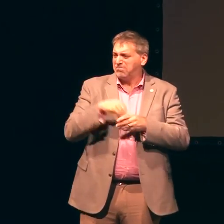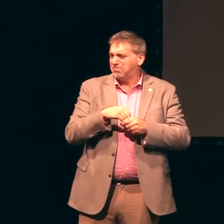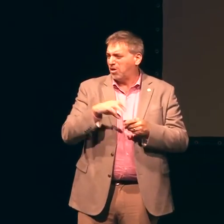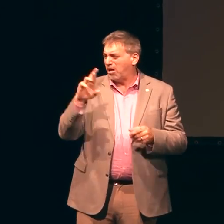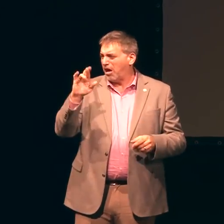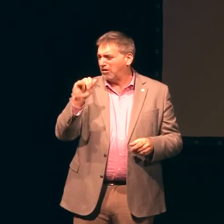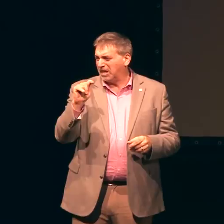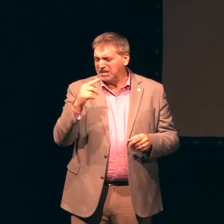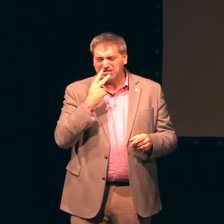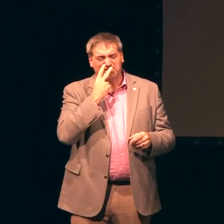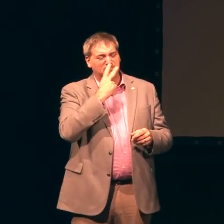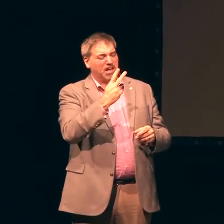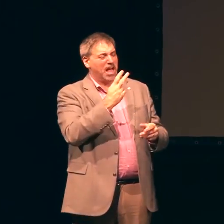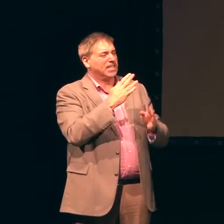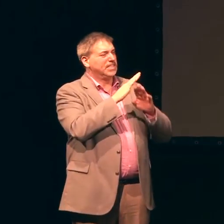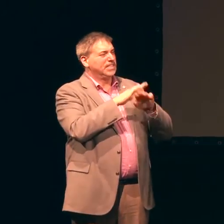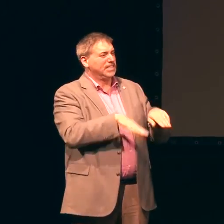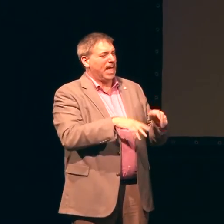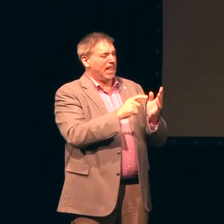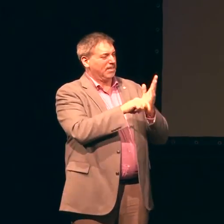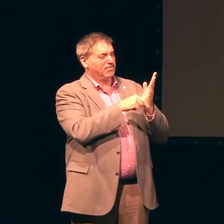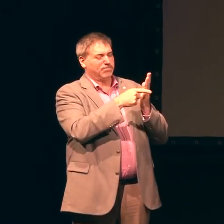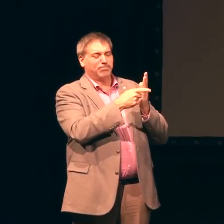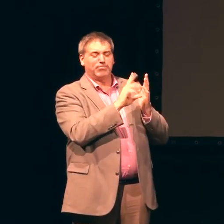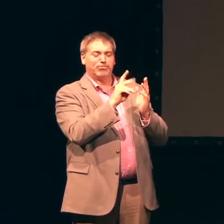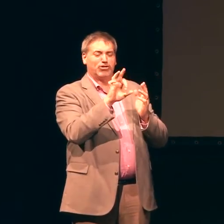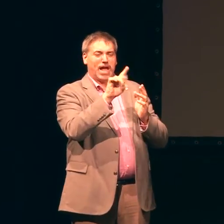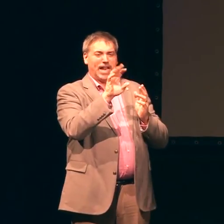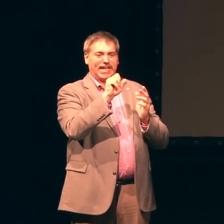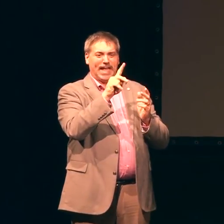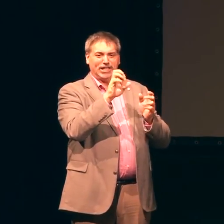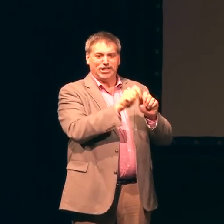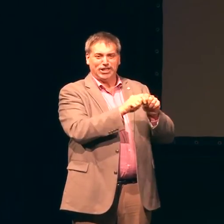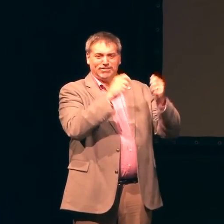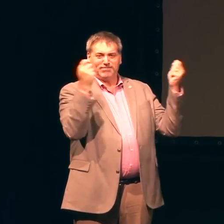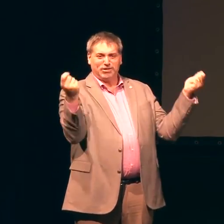I wasn't aware of NAD until I went to rochester institute of technology and I was looking